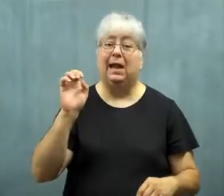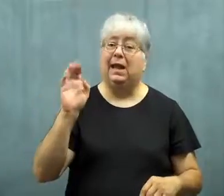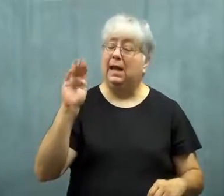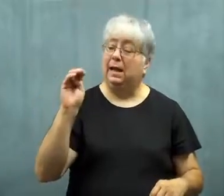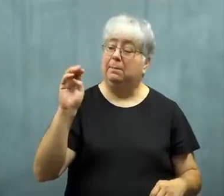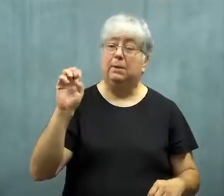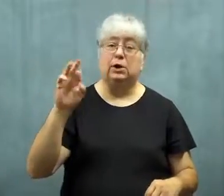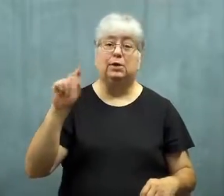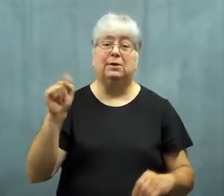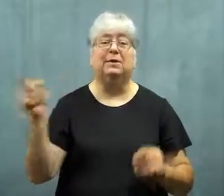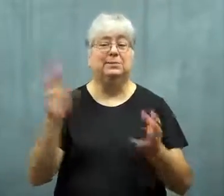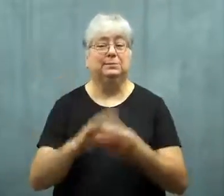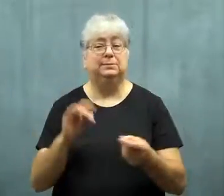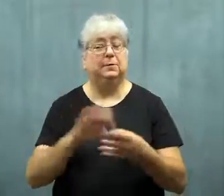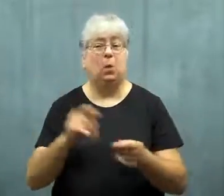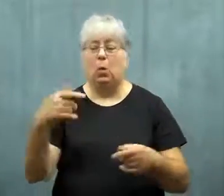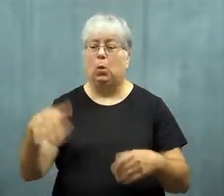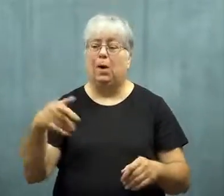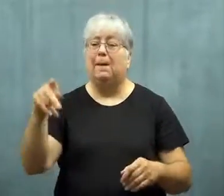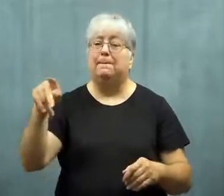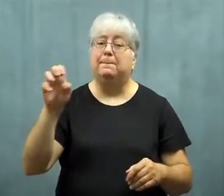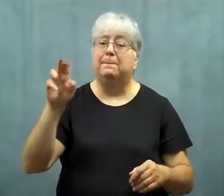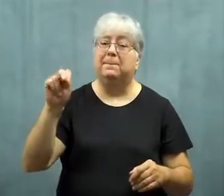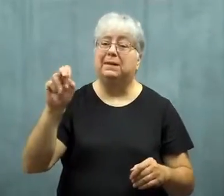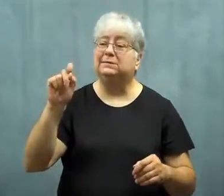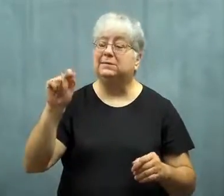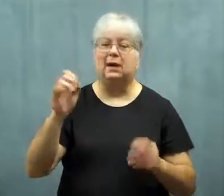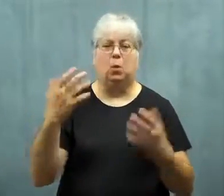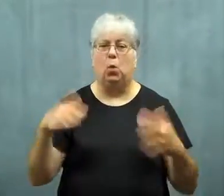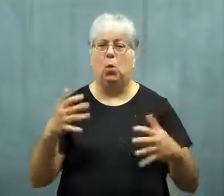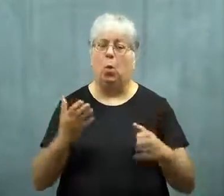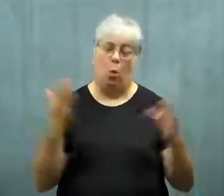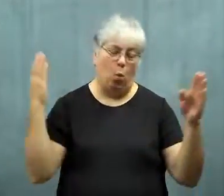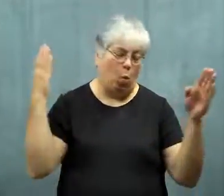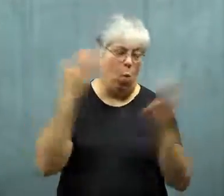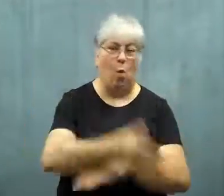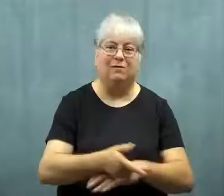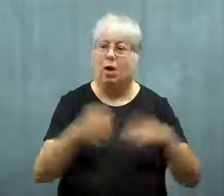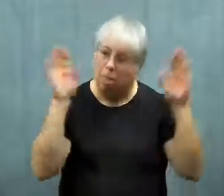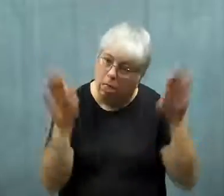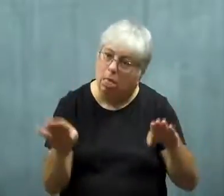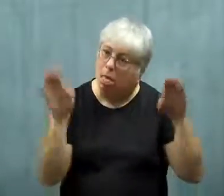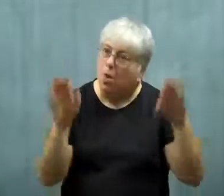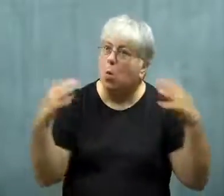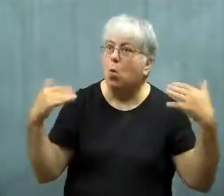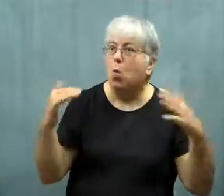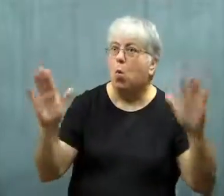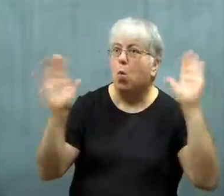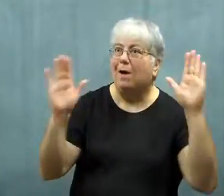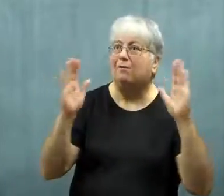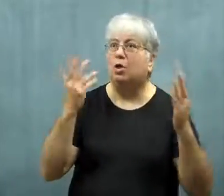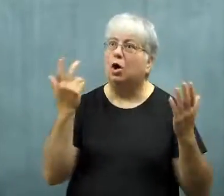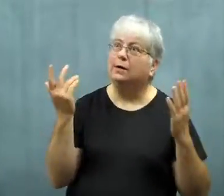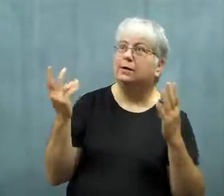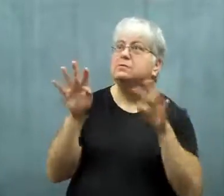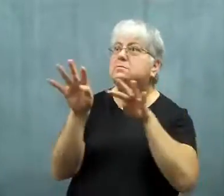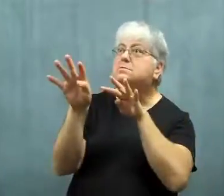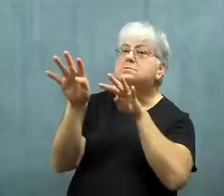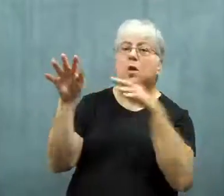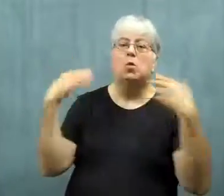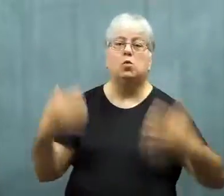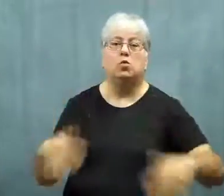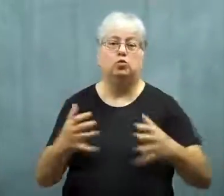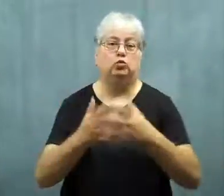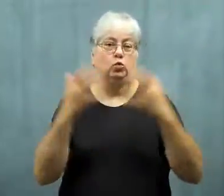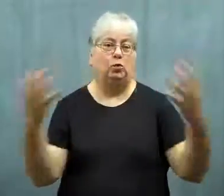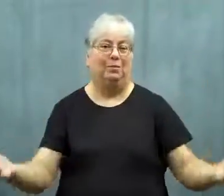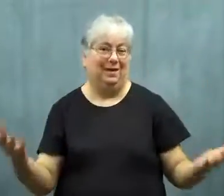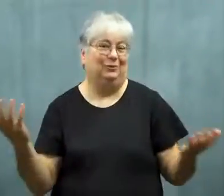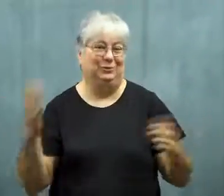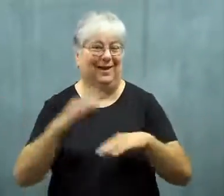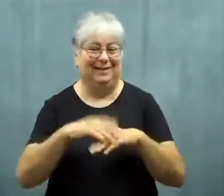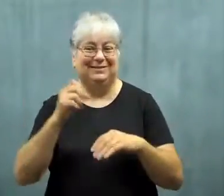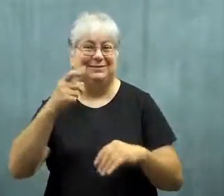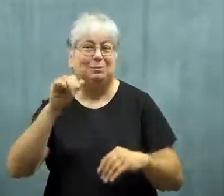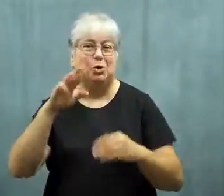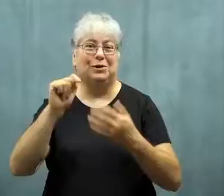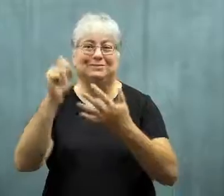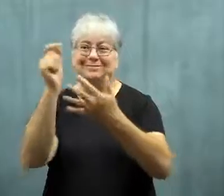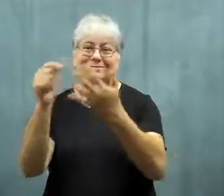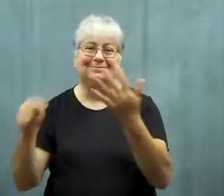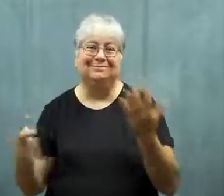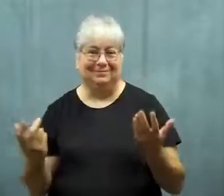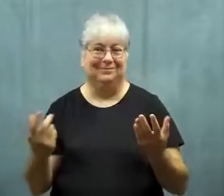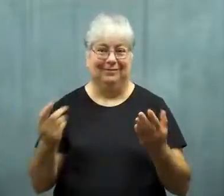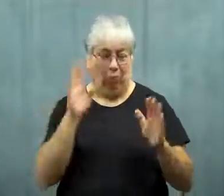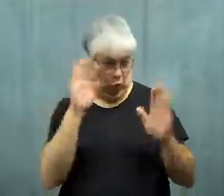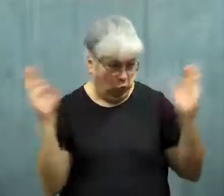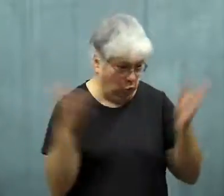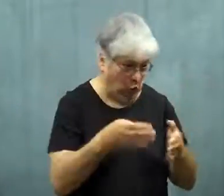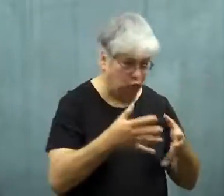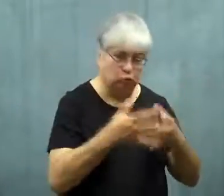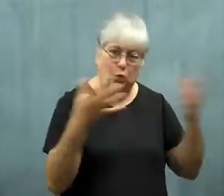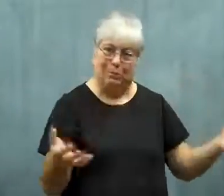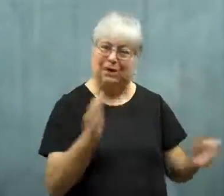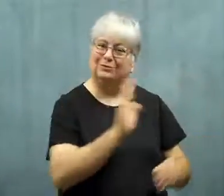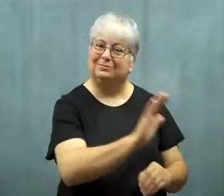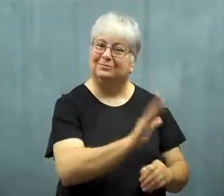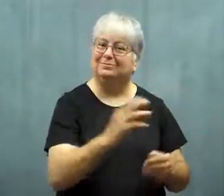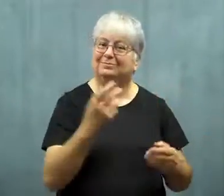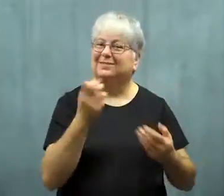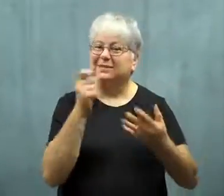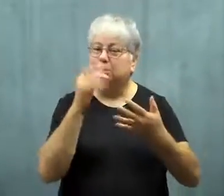Emmert said Penn State was immersed in hero worship as far as sports goes.